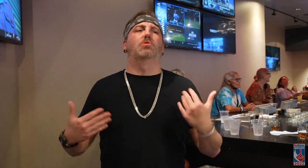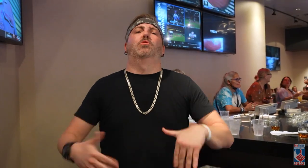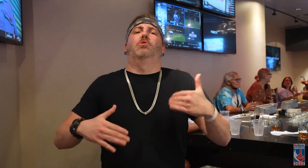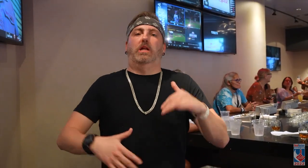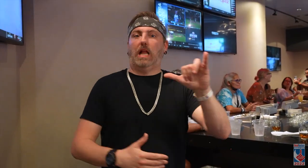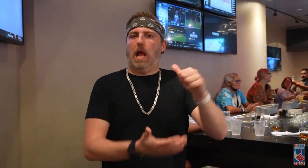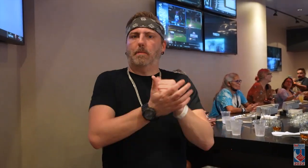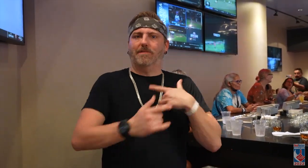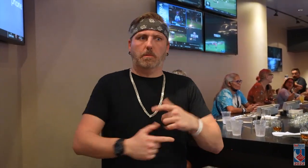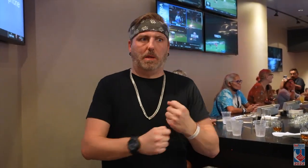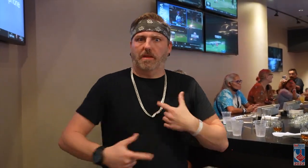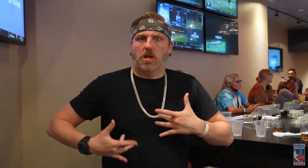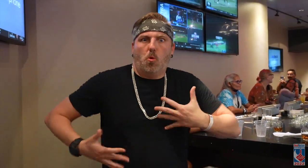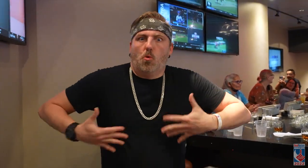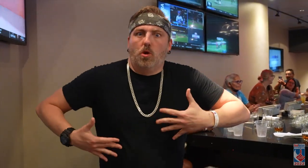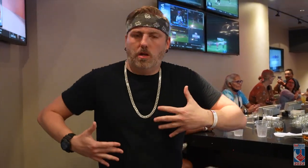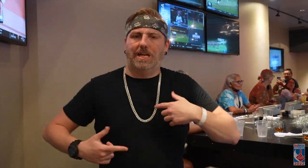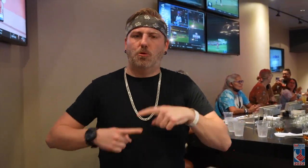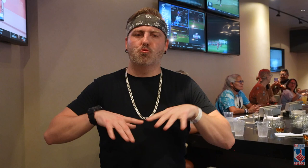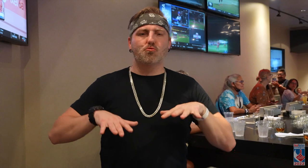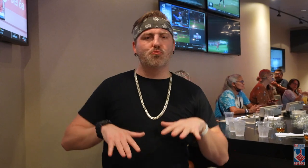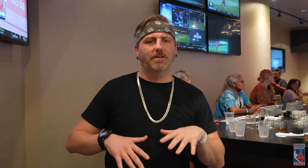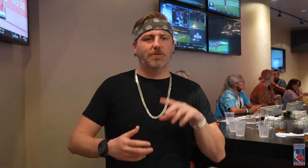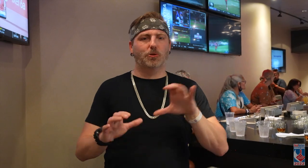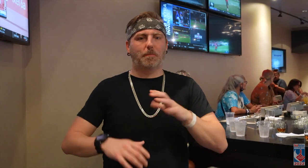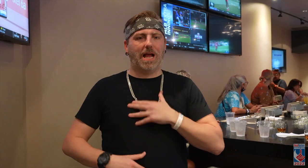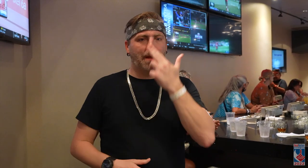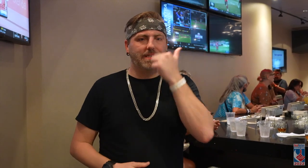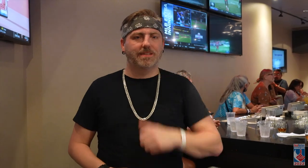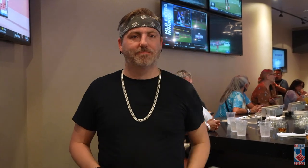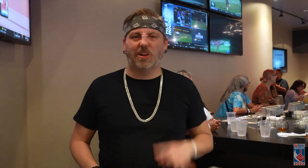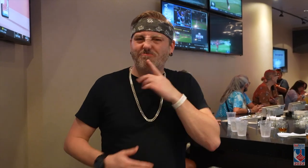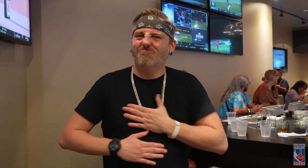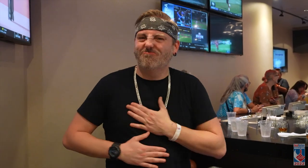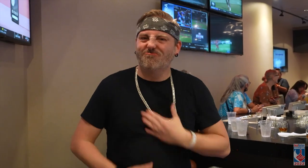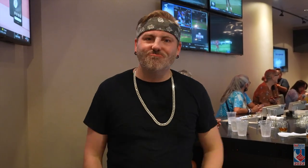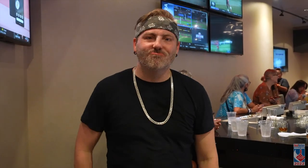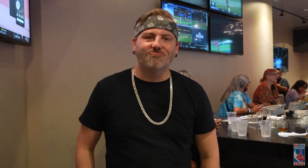That helps make me feel even more energized, too. But I need to chill and just do my comedy. I’ve really enjoyed it!